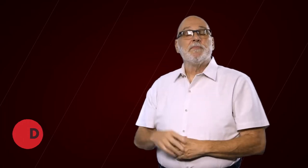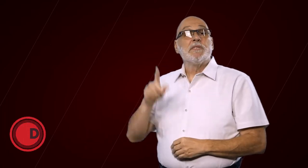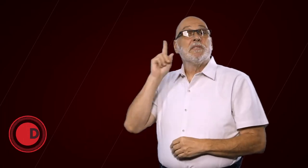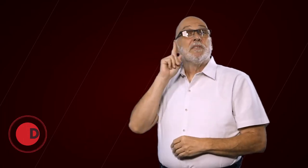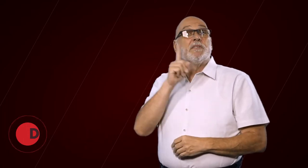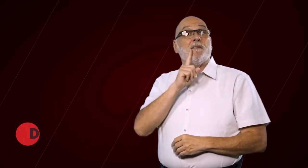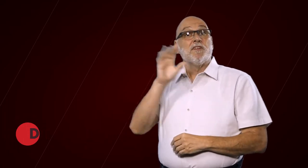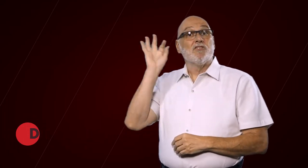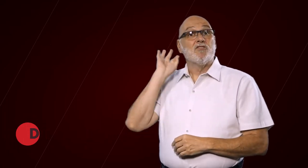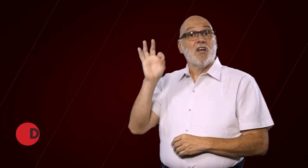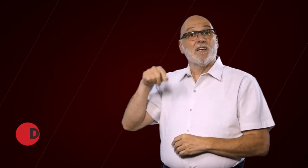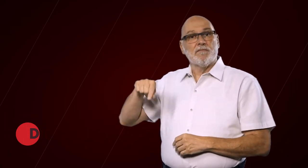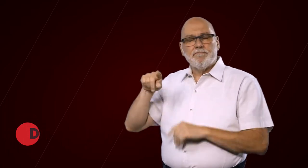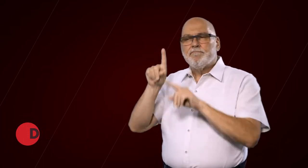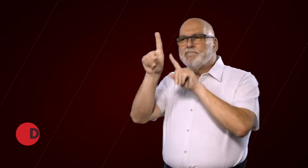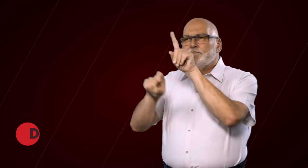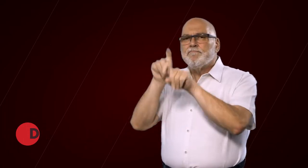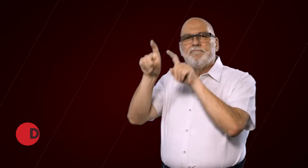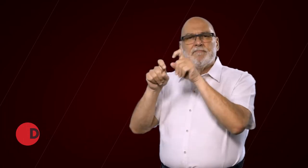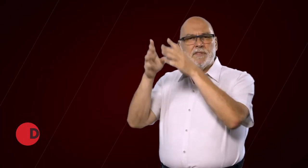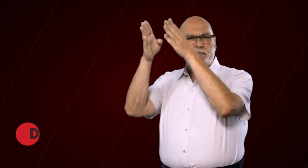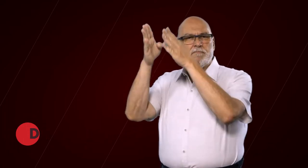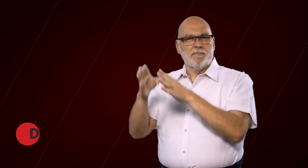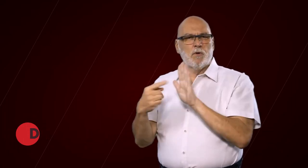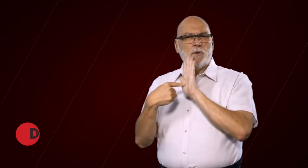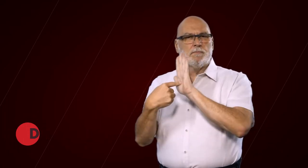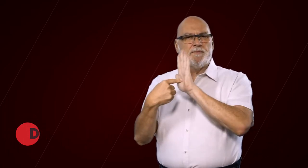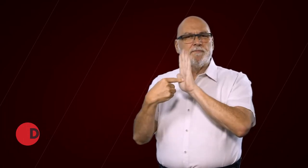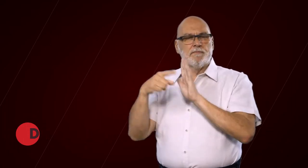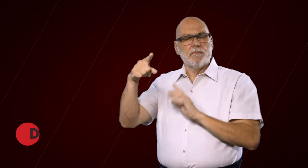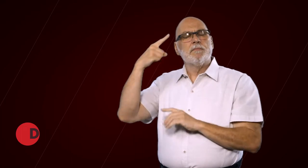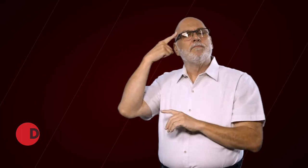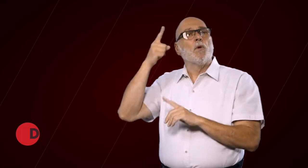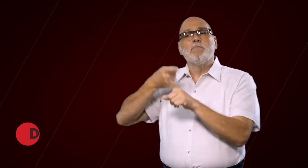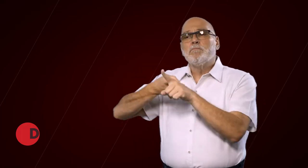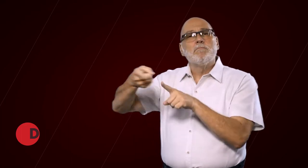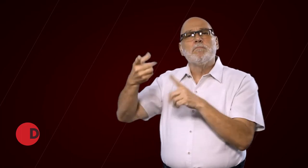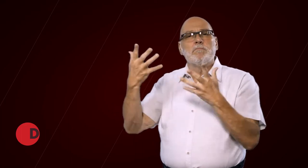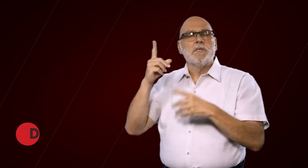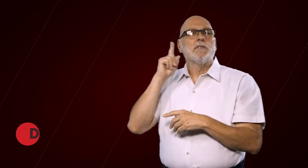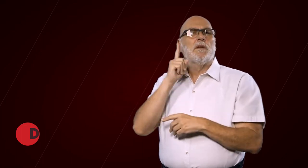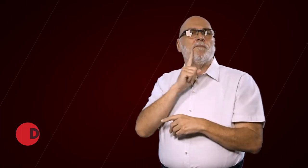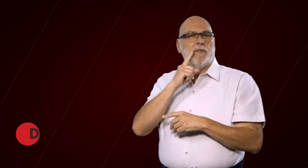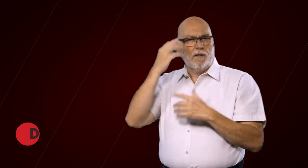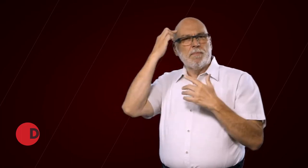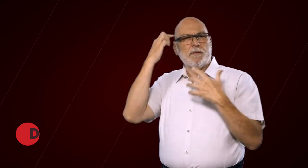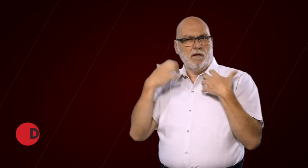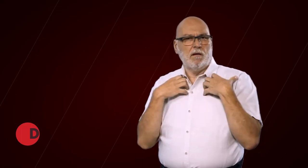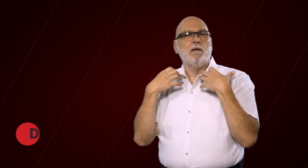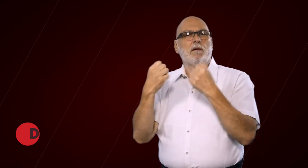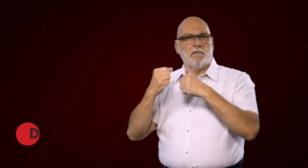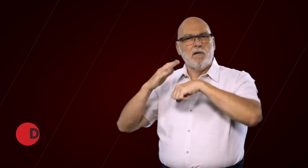DeafDots asked a representative of Deaf mental health counseling